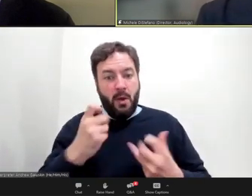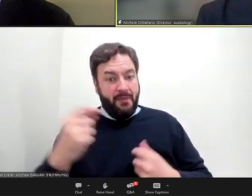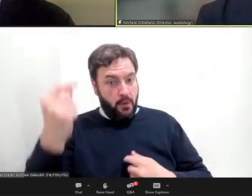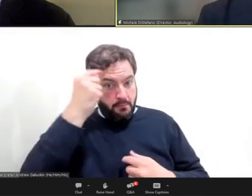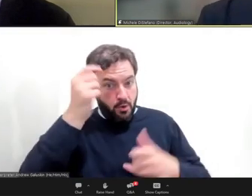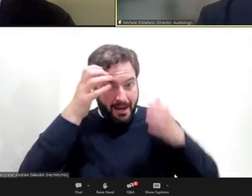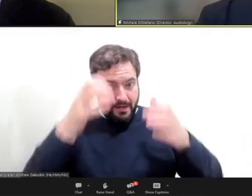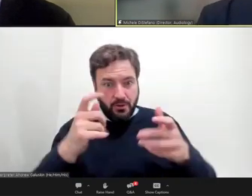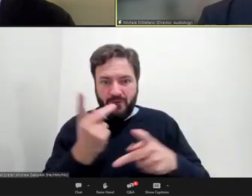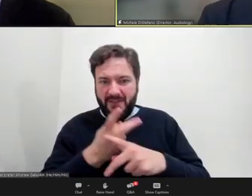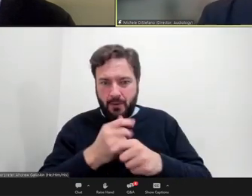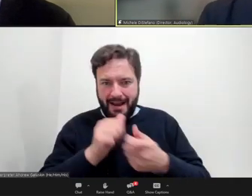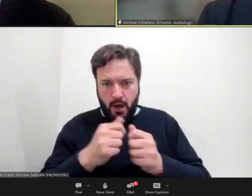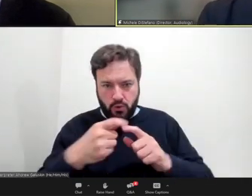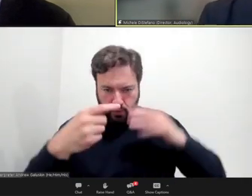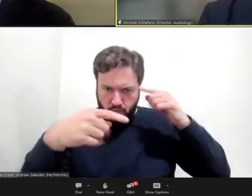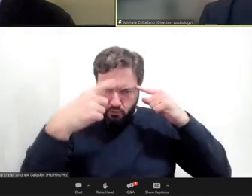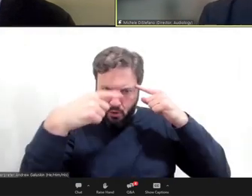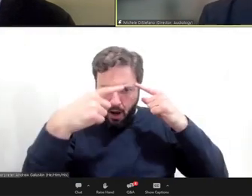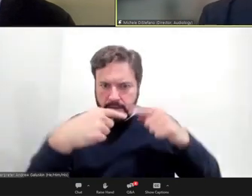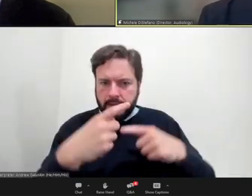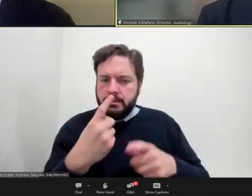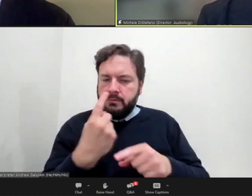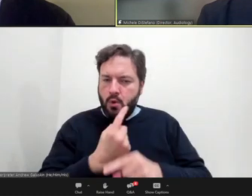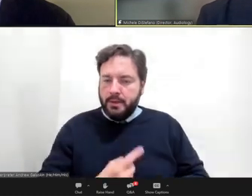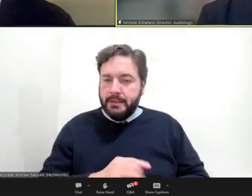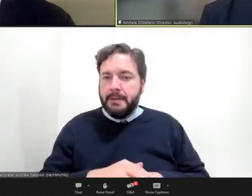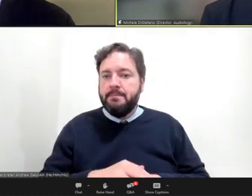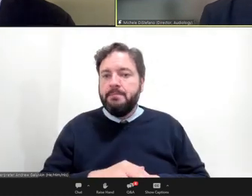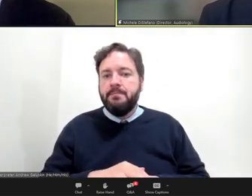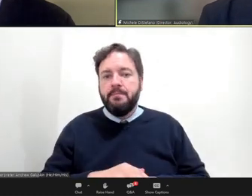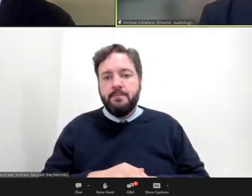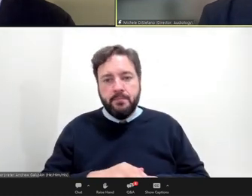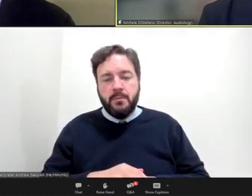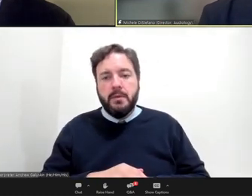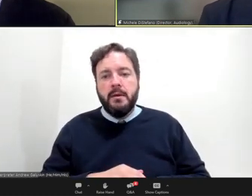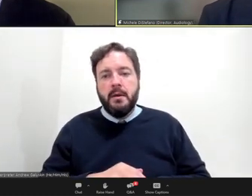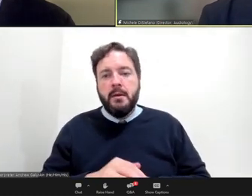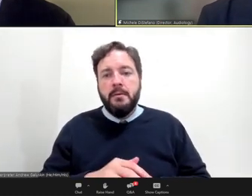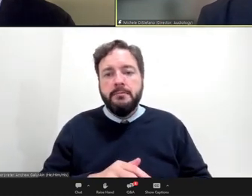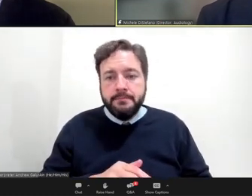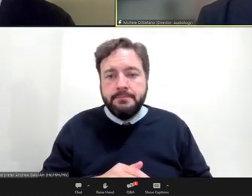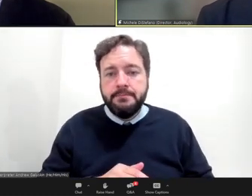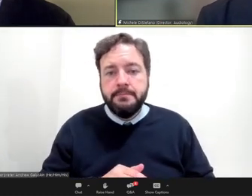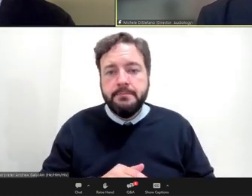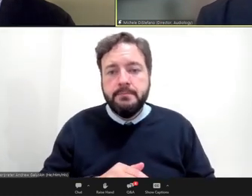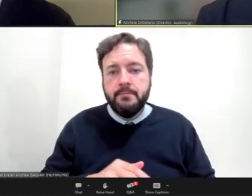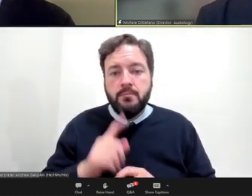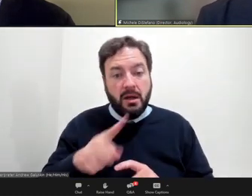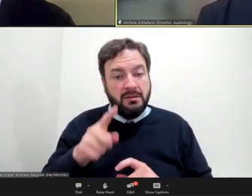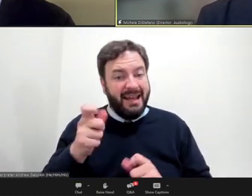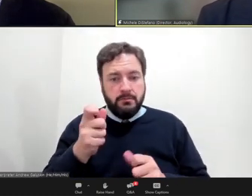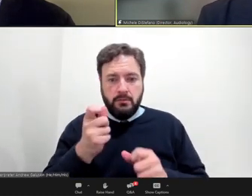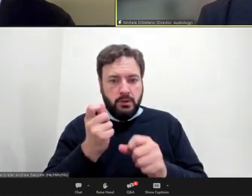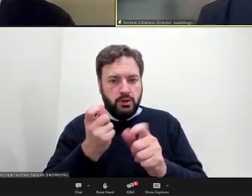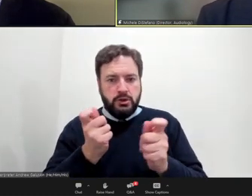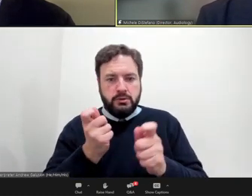But yes. Technology changes faster than annually. It's always, always changing. And we often say the